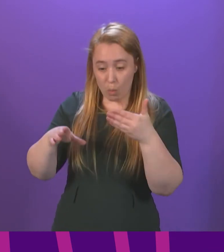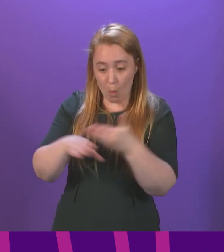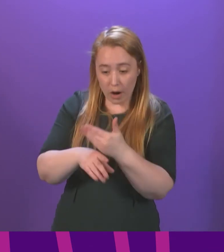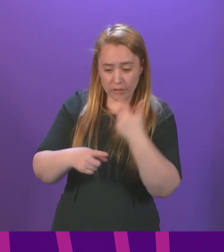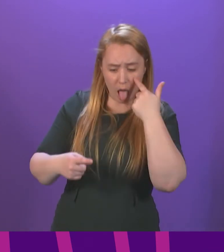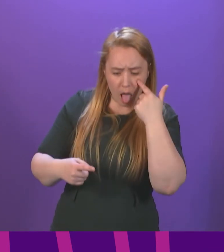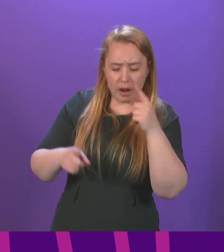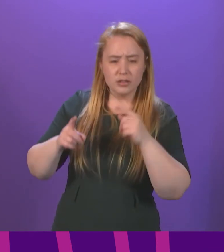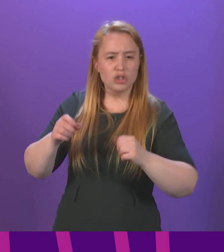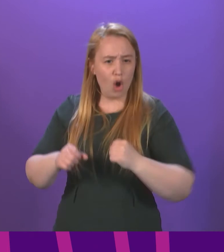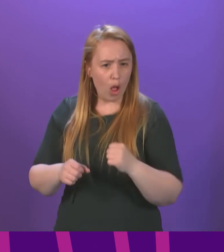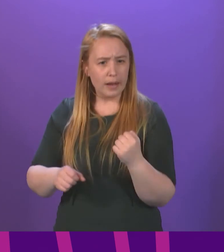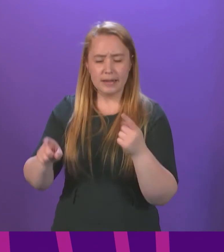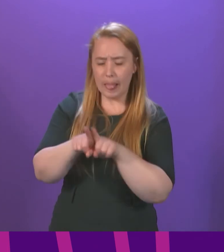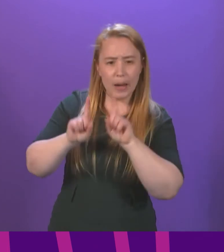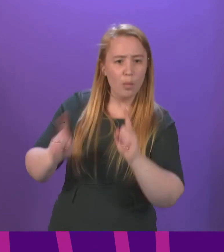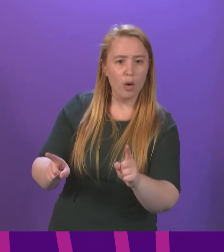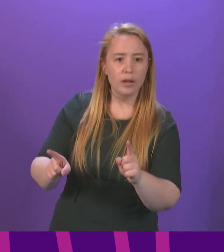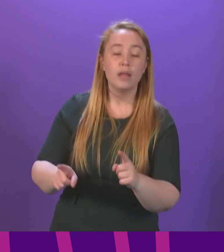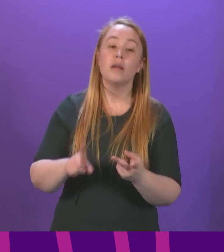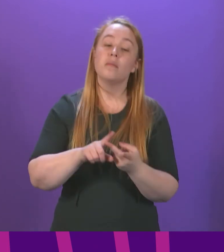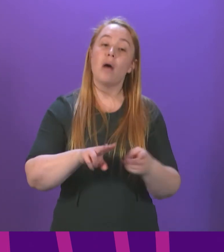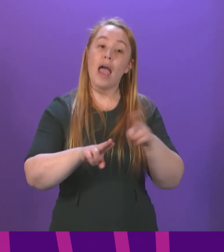We need to ensure that people are aware of the support that is available to them, and